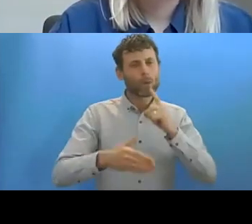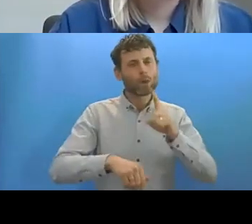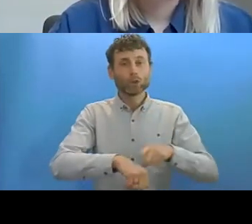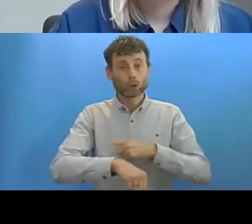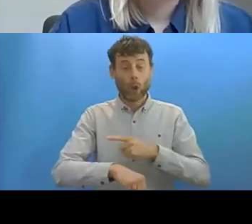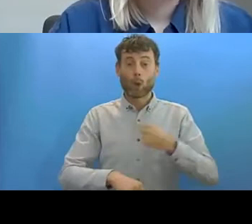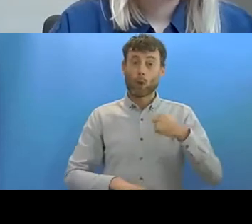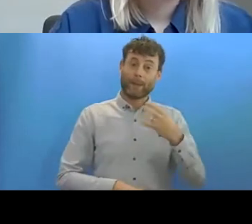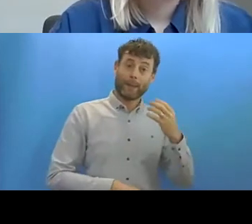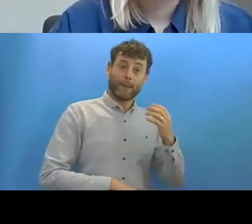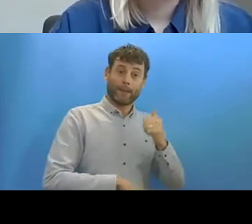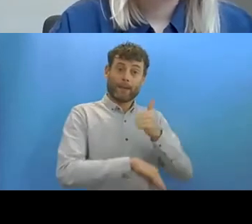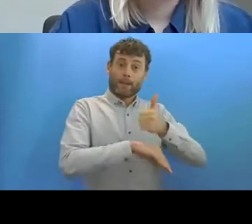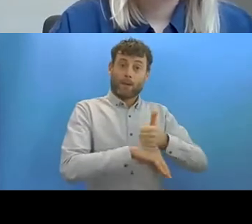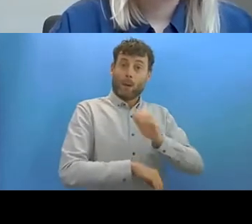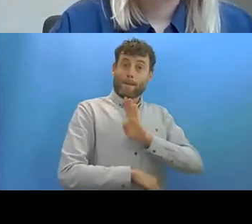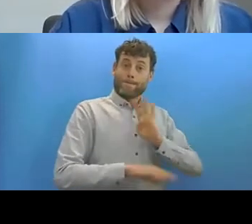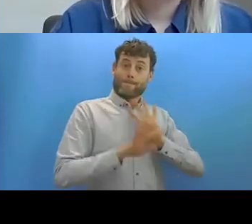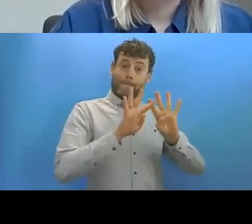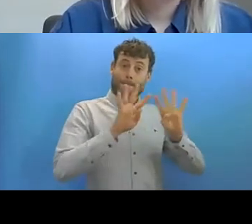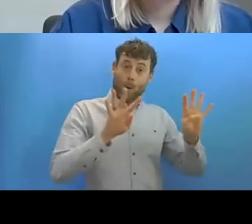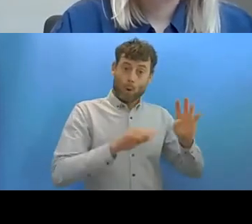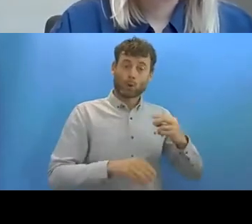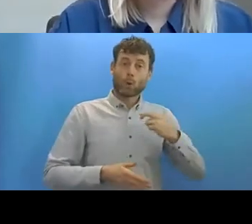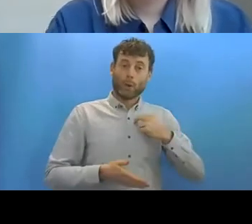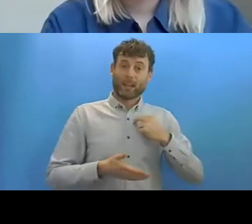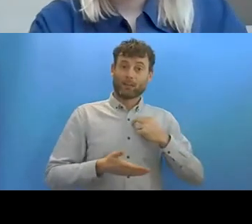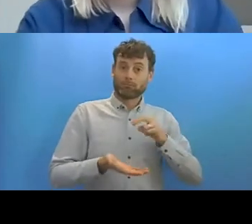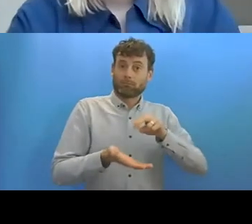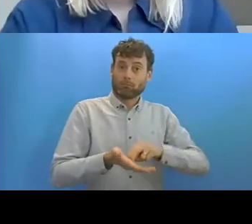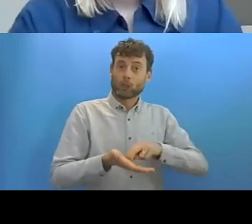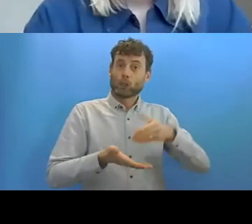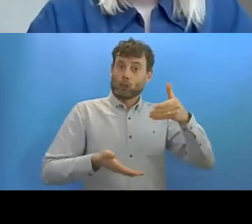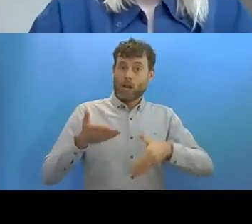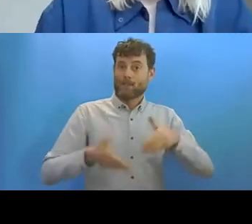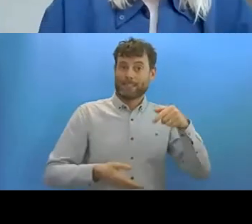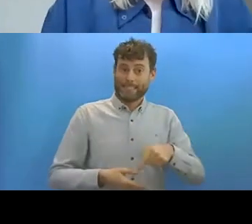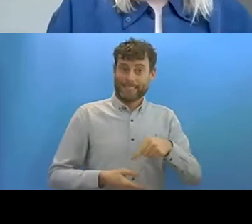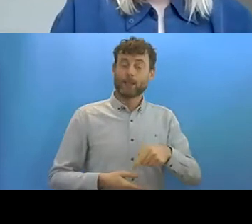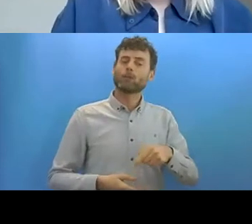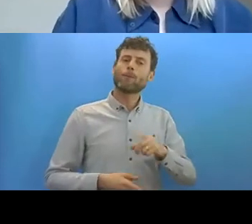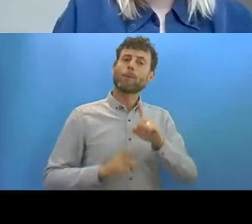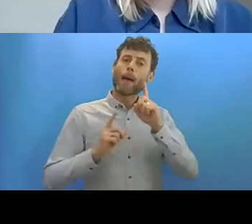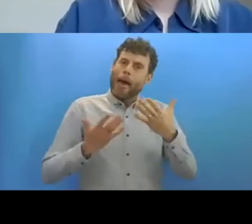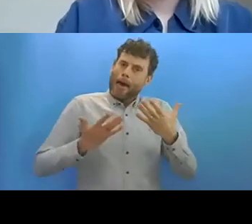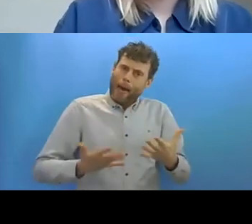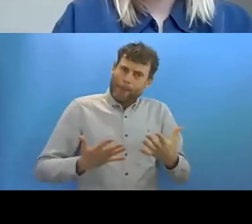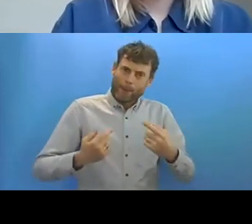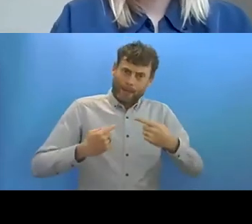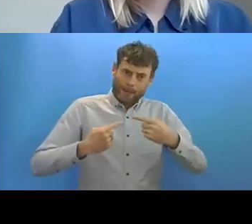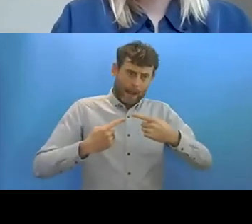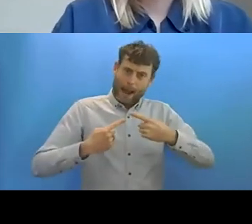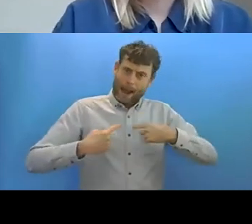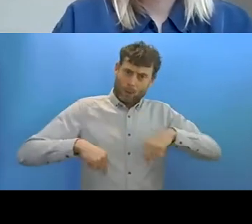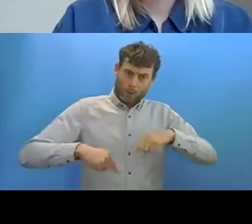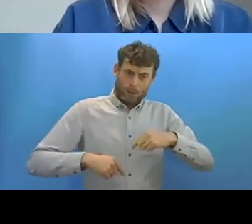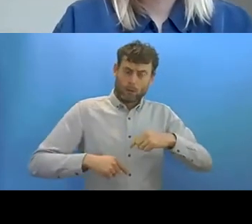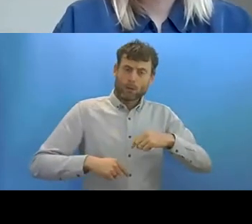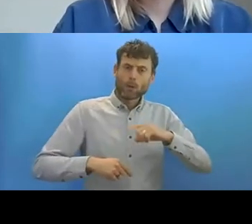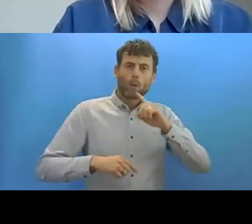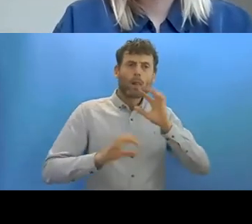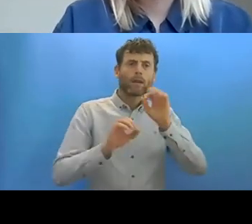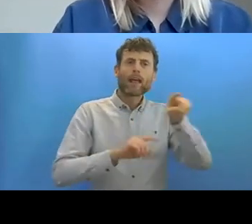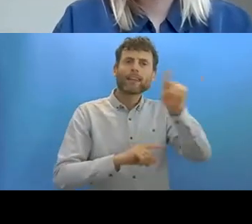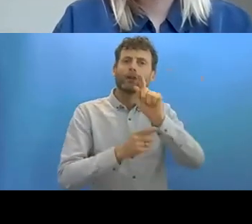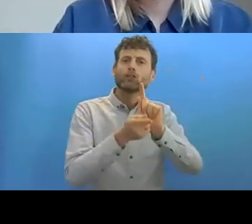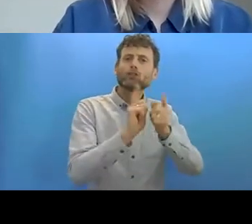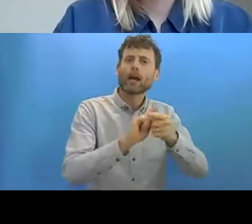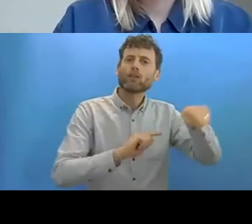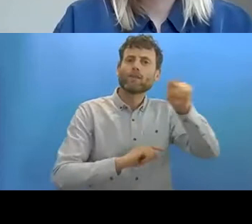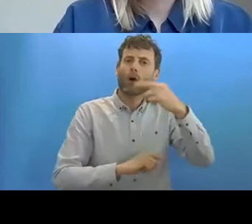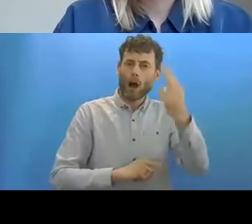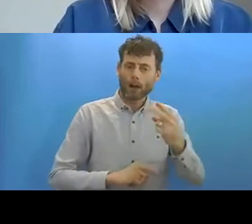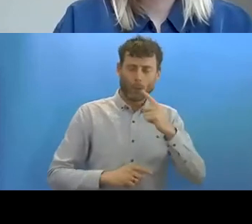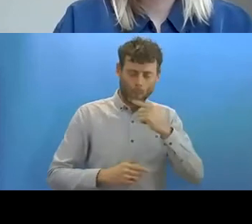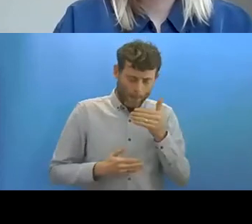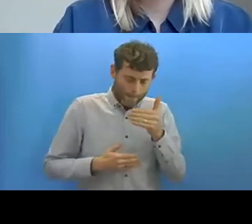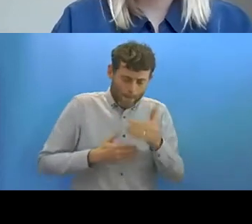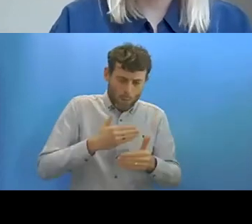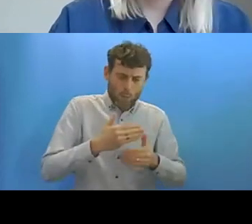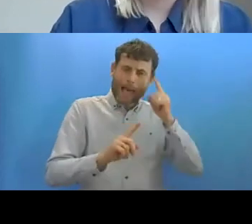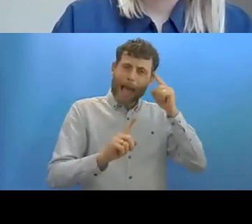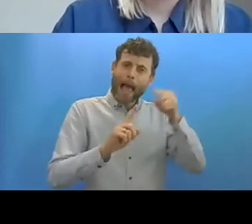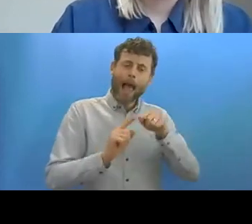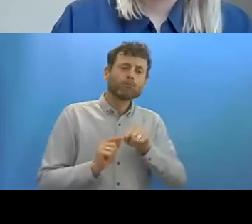we have now got a board in place, we'll be becoming a Limited company and a registered charity, but nothing will change for the artists dramatically.